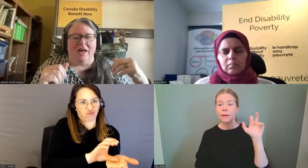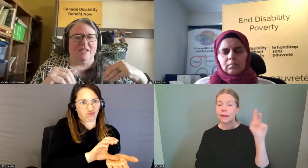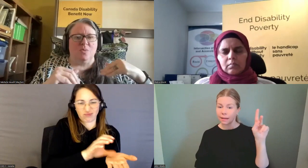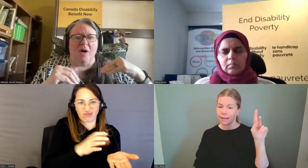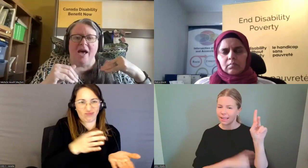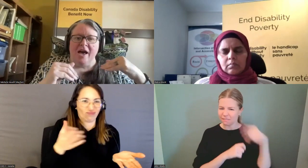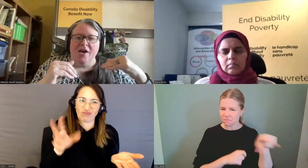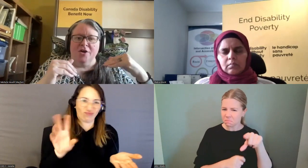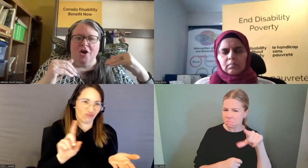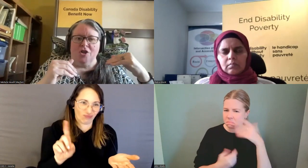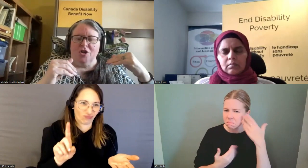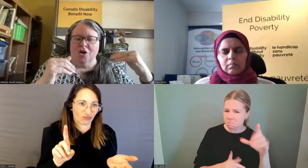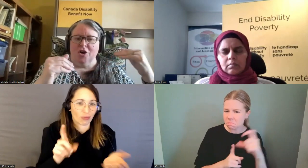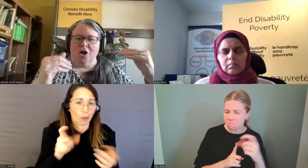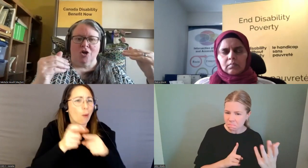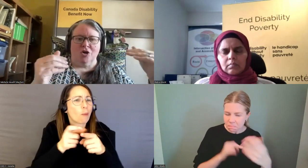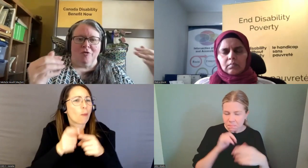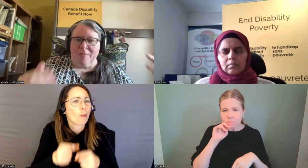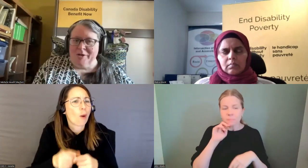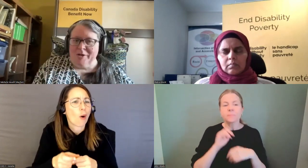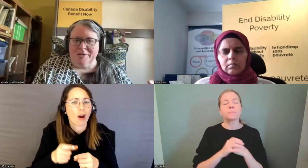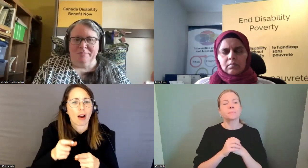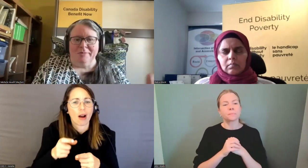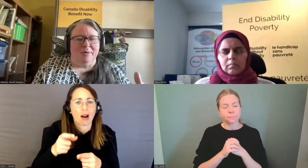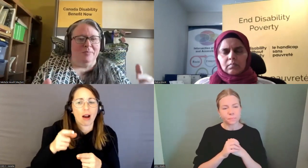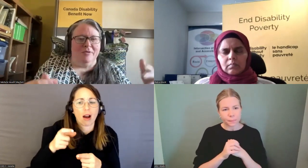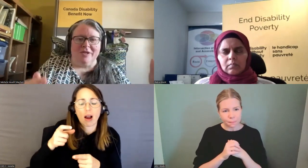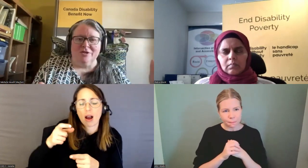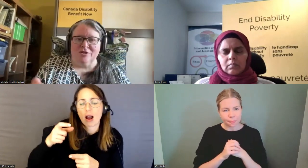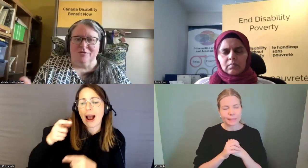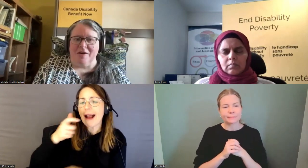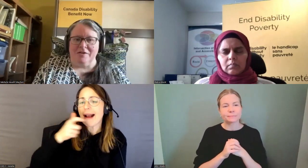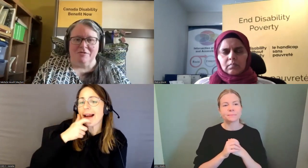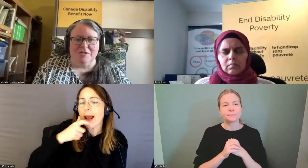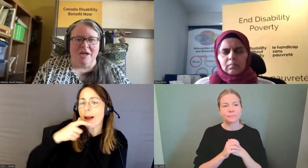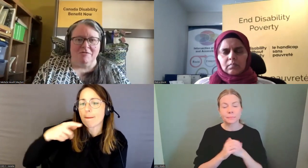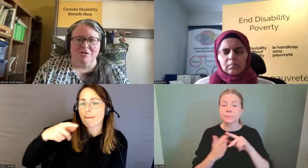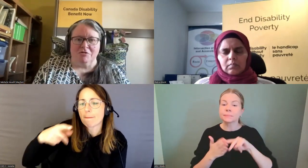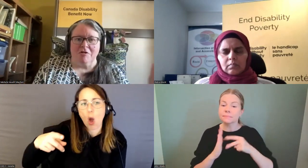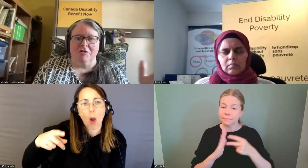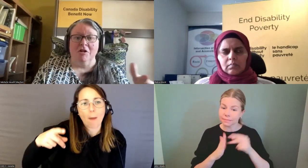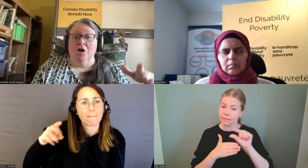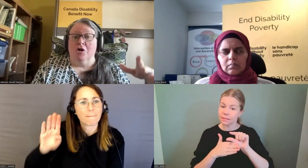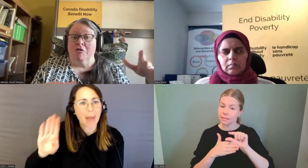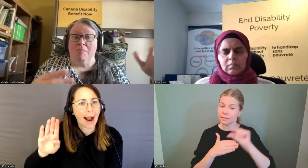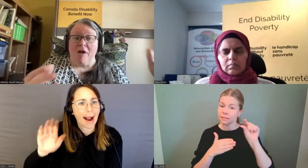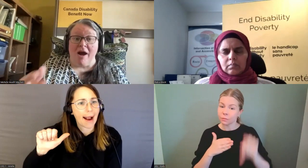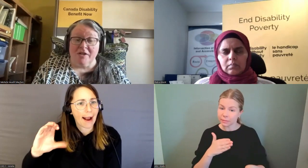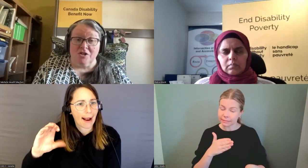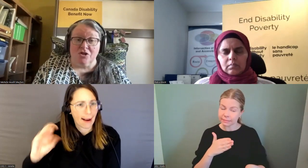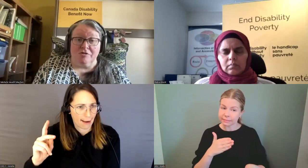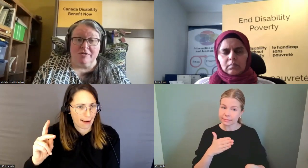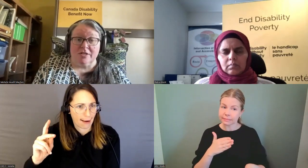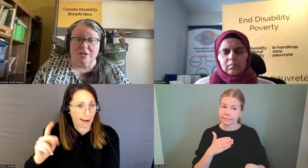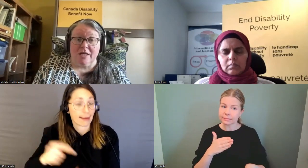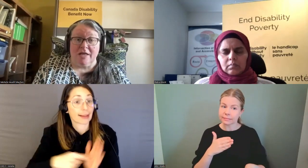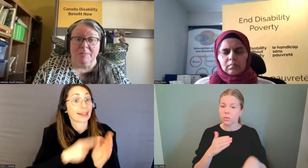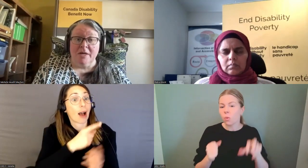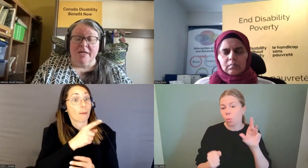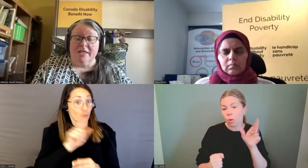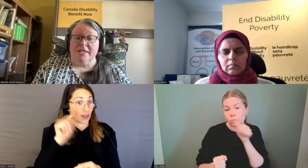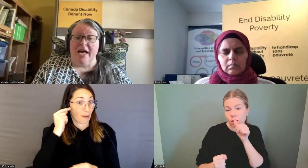IS WHERE THE GOVERNMENT, PROVINCIAL, FEDERAL, TERRITORIAL, OR A PRIVATE INSURANCE SCHEME